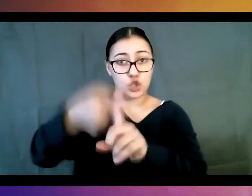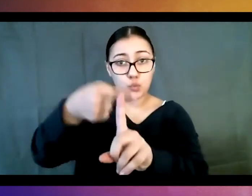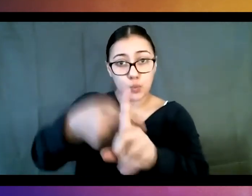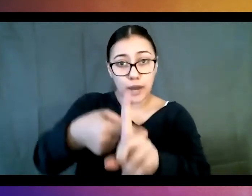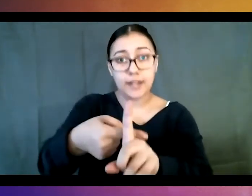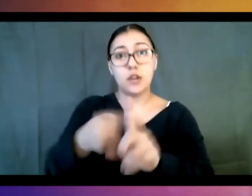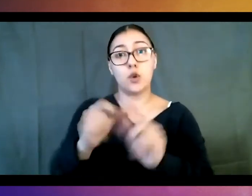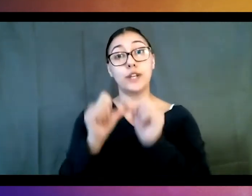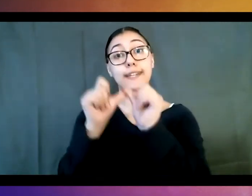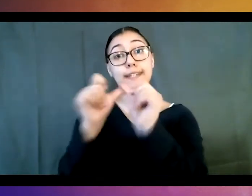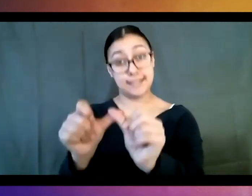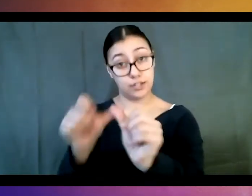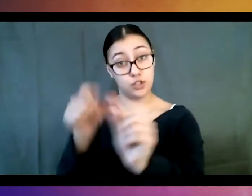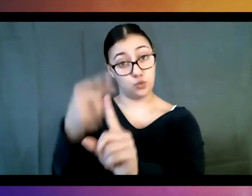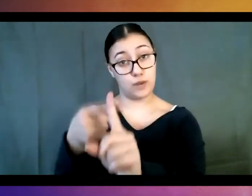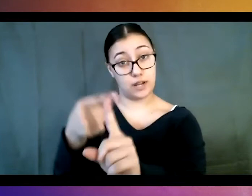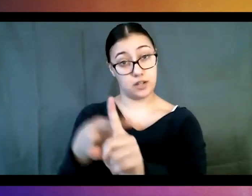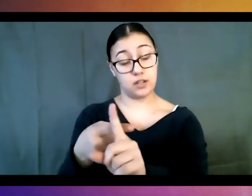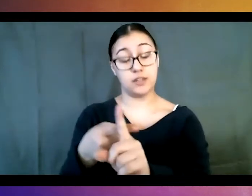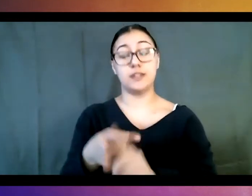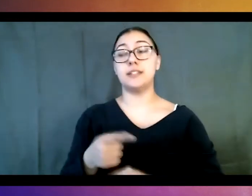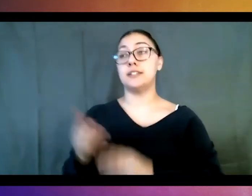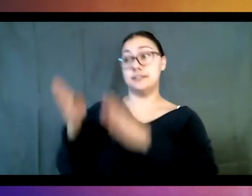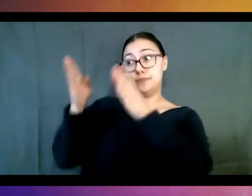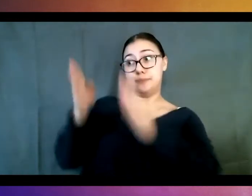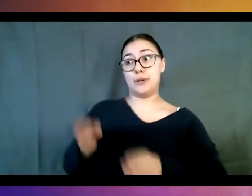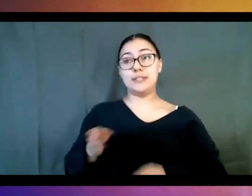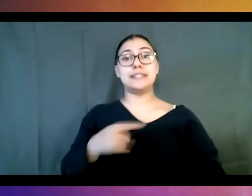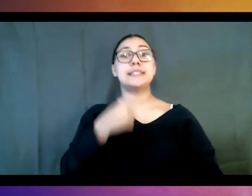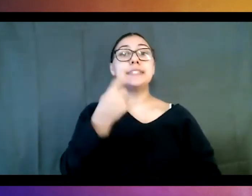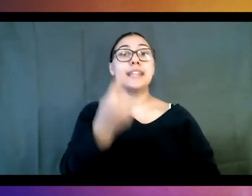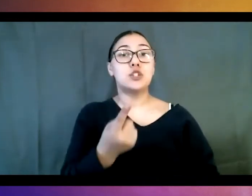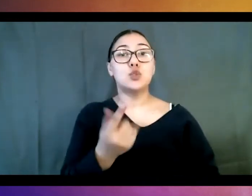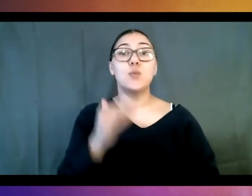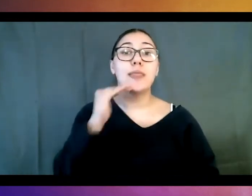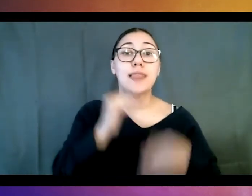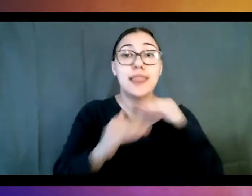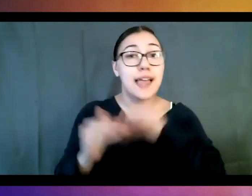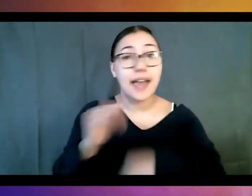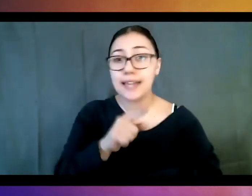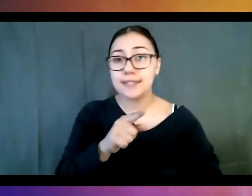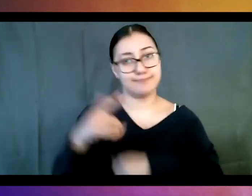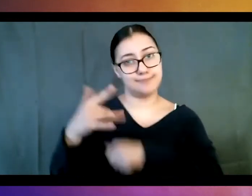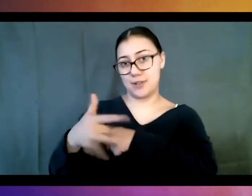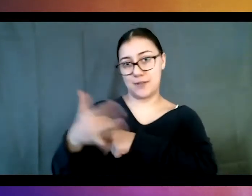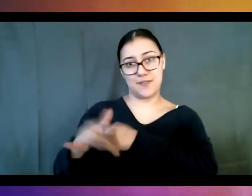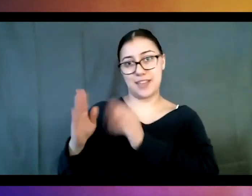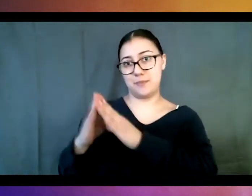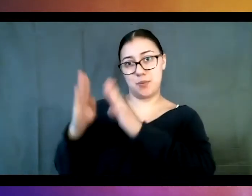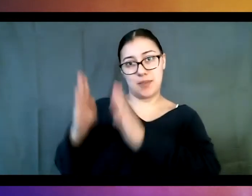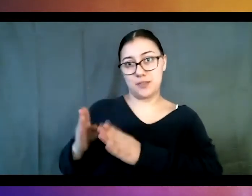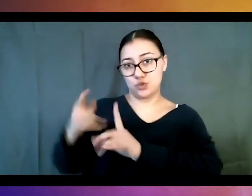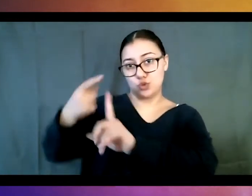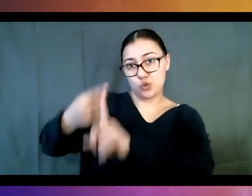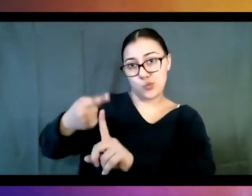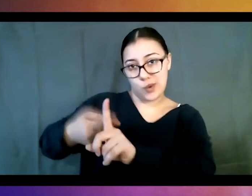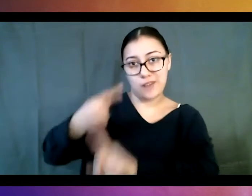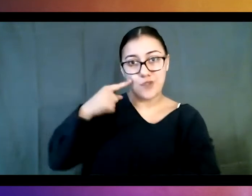about availability of housing, steering